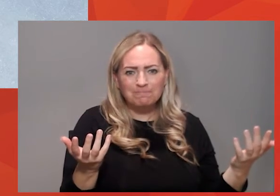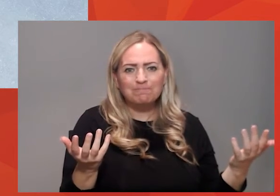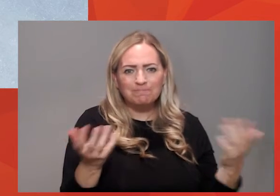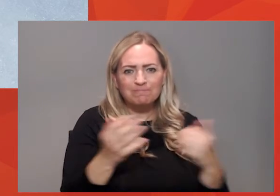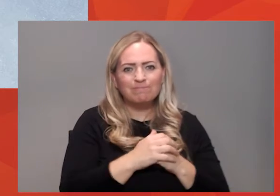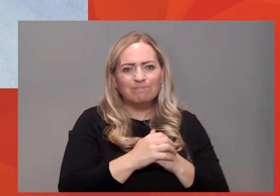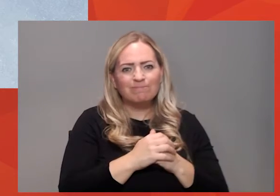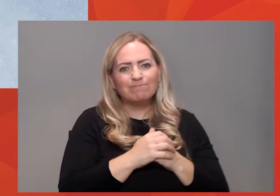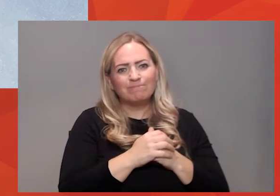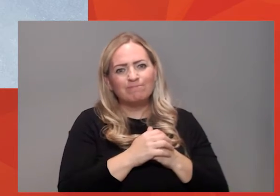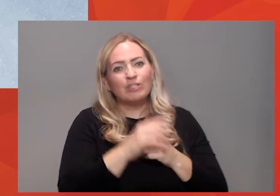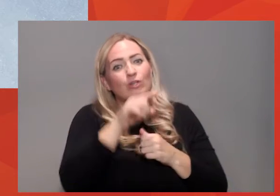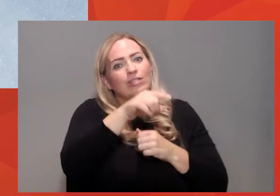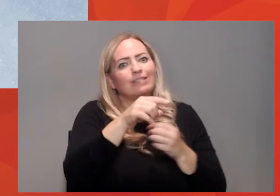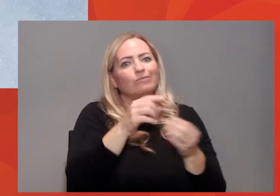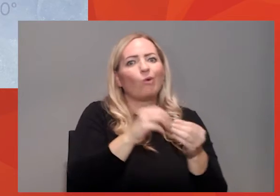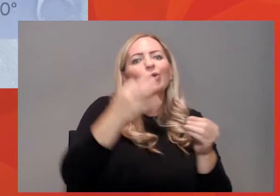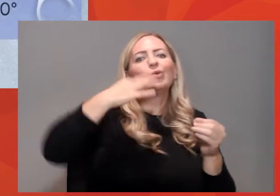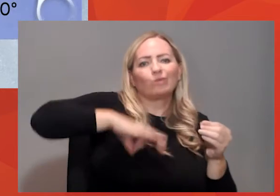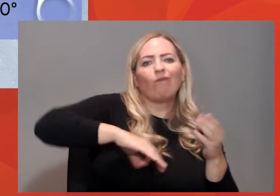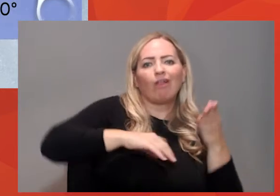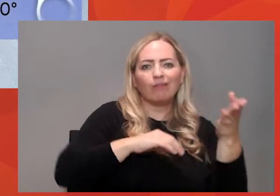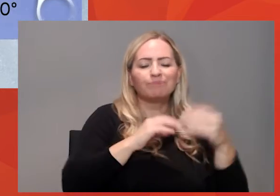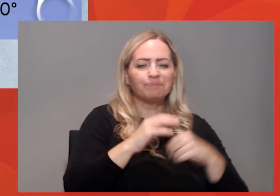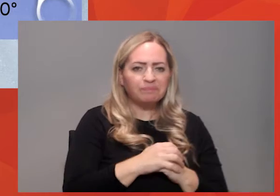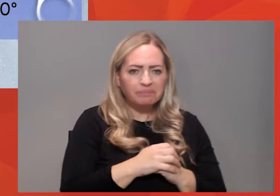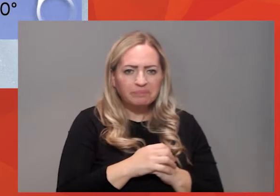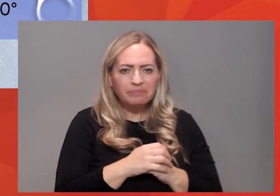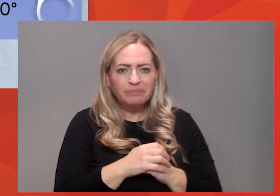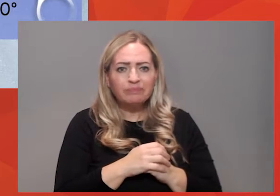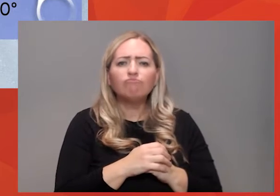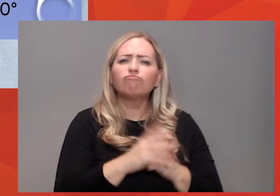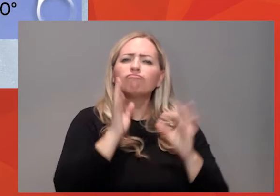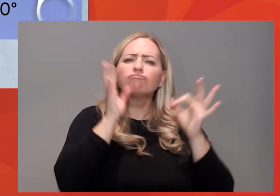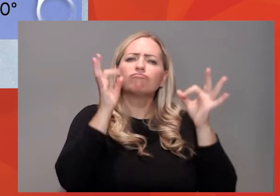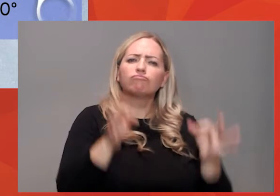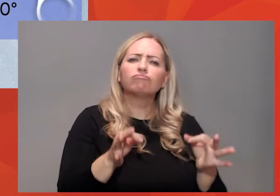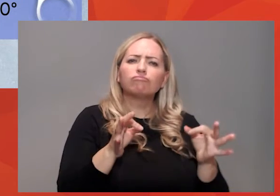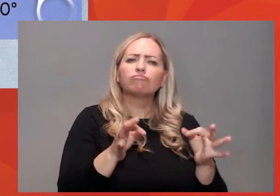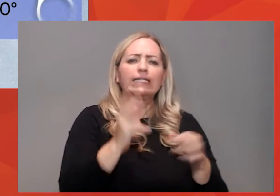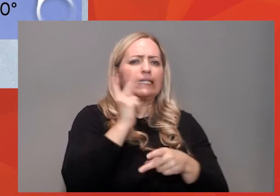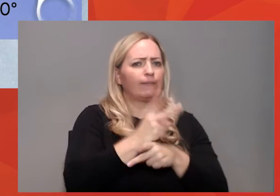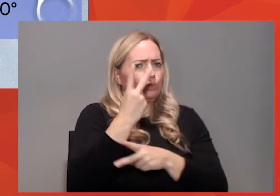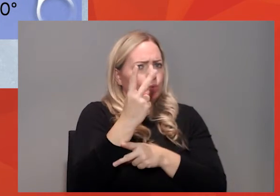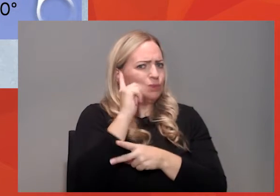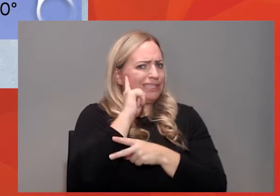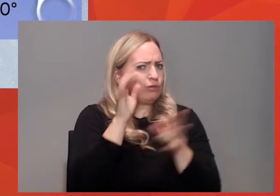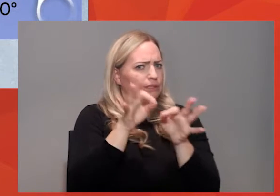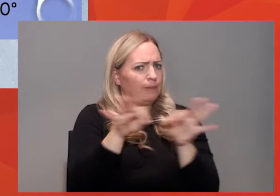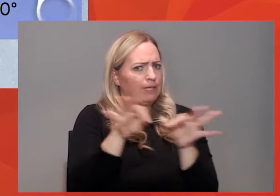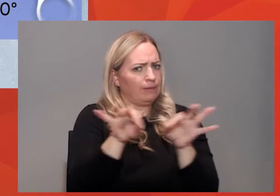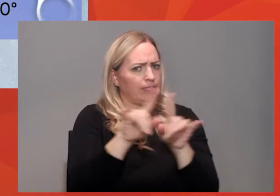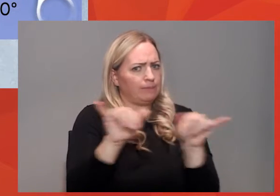In such case it's way more useful. Yeah, We decided to keep only 2 sound subtitles at the same time,